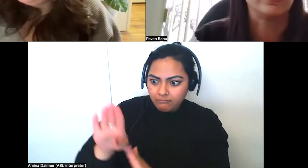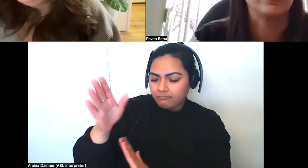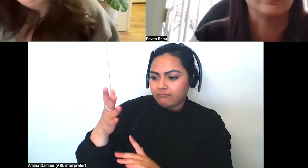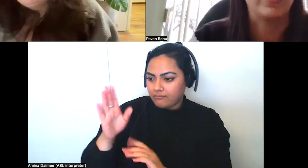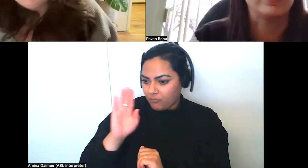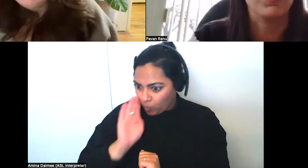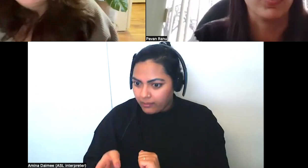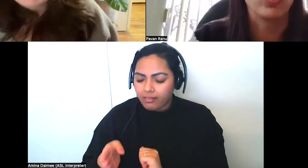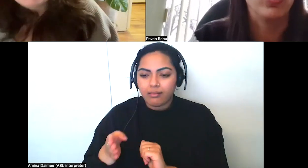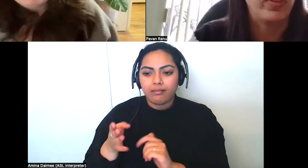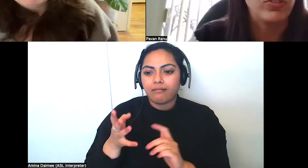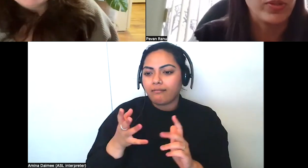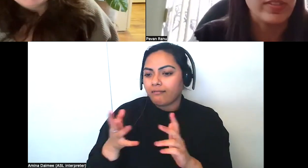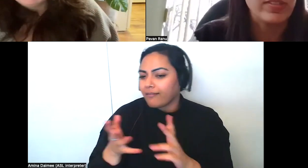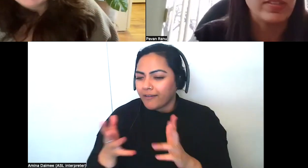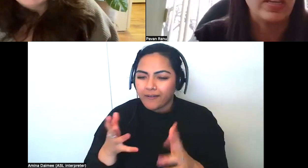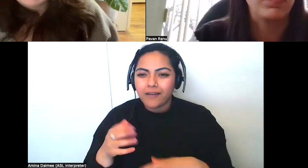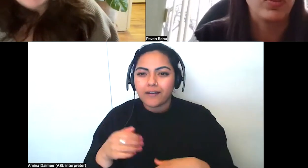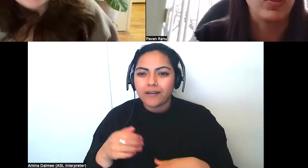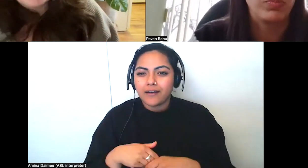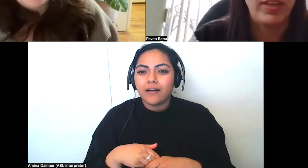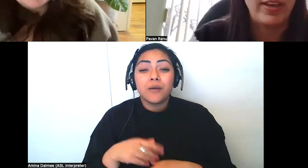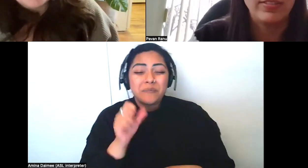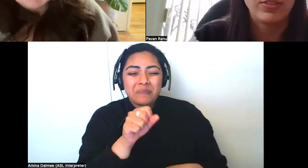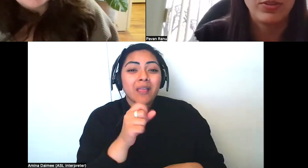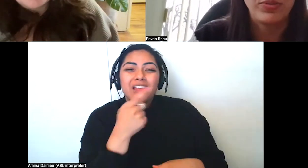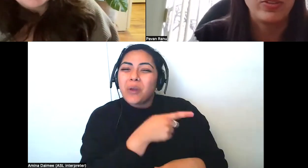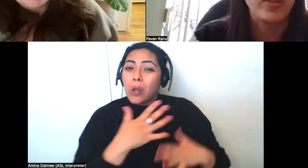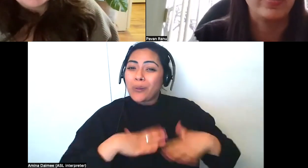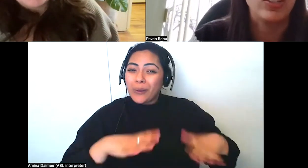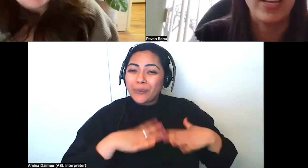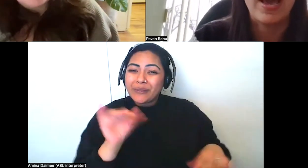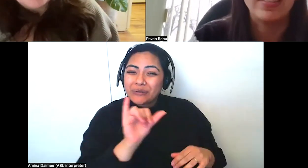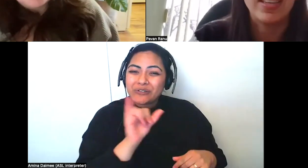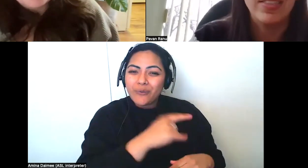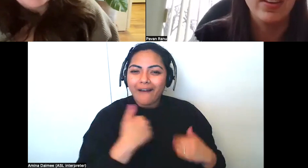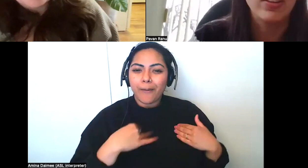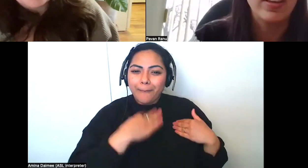see that some of her clothing choices, like her plaid clothing choices that she has in there,